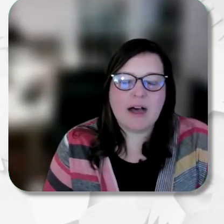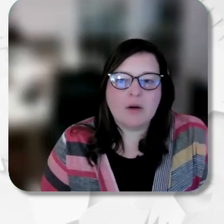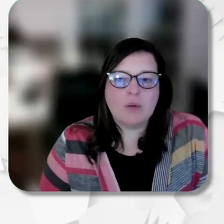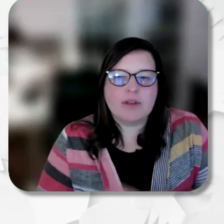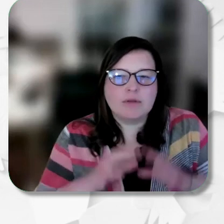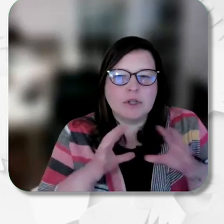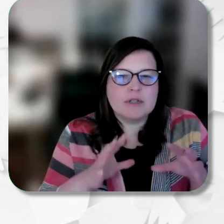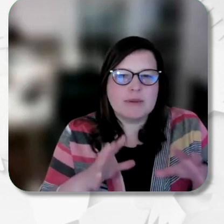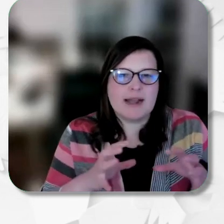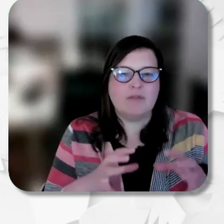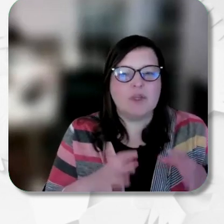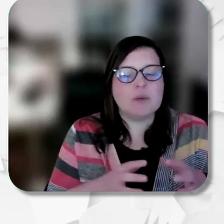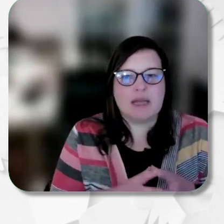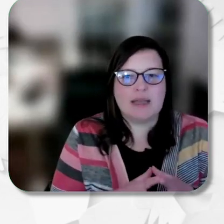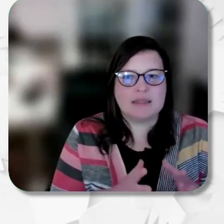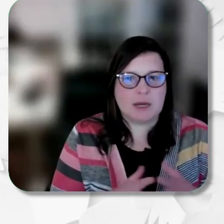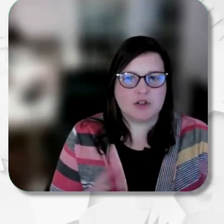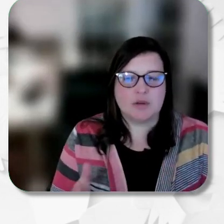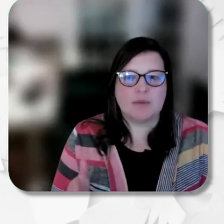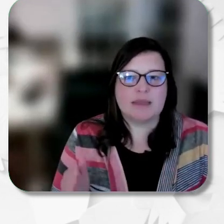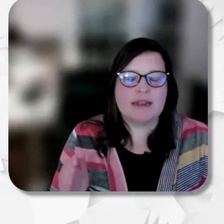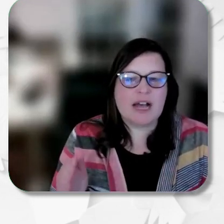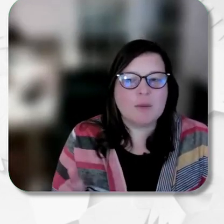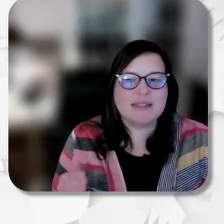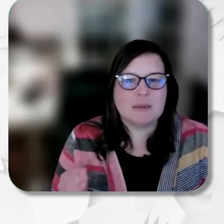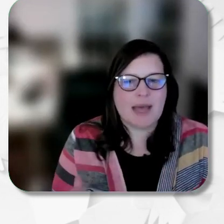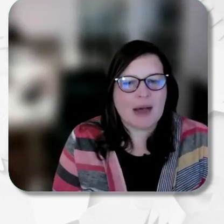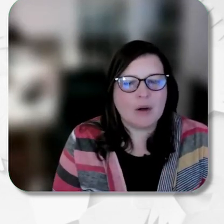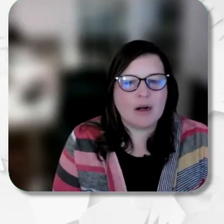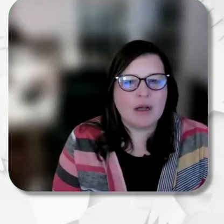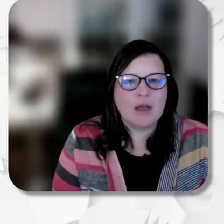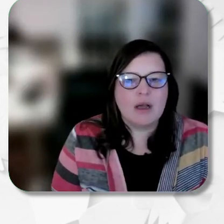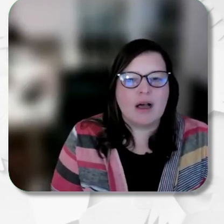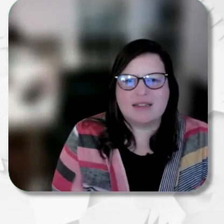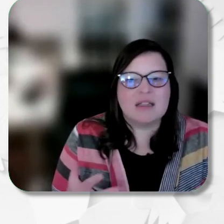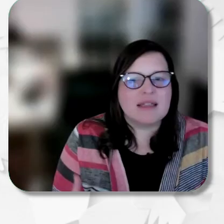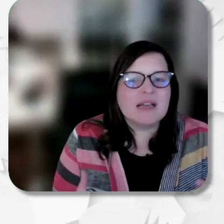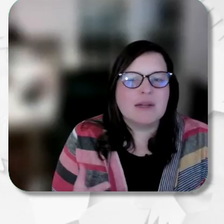how we've learned about how viewing play is a spectrum and helps us empower us to think about